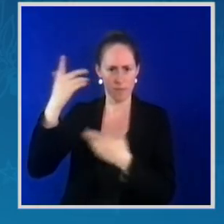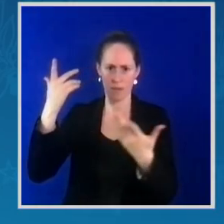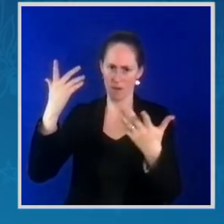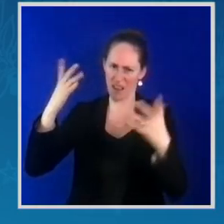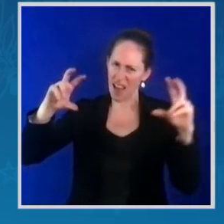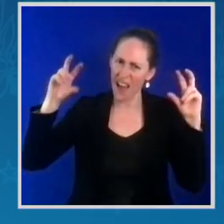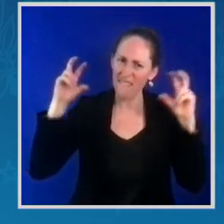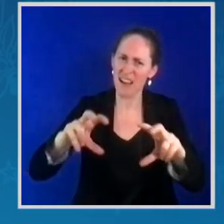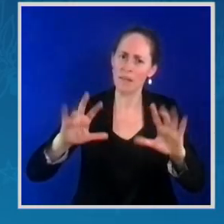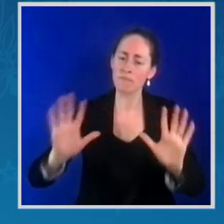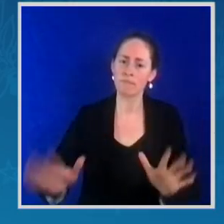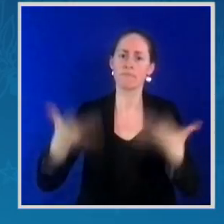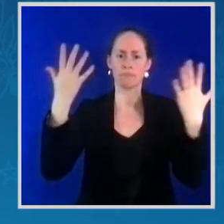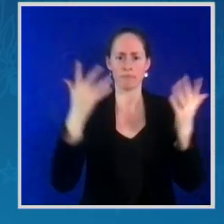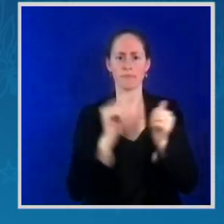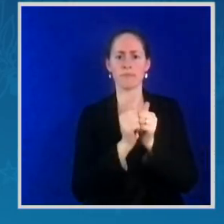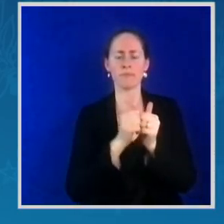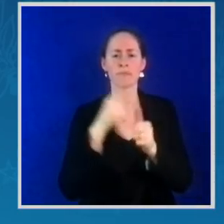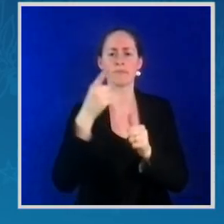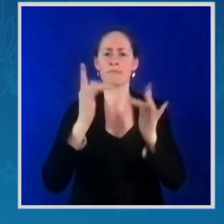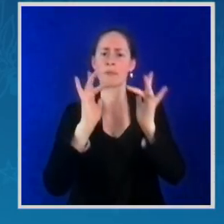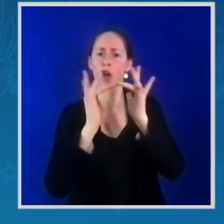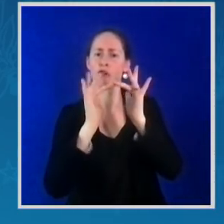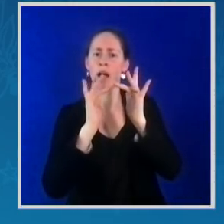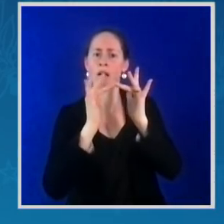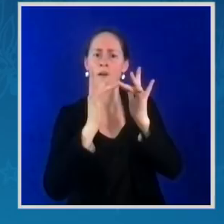It's called fintech, financial technology.